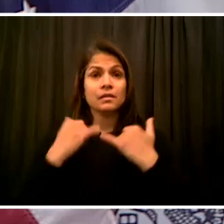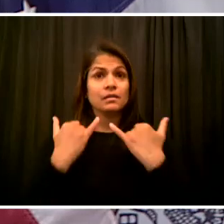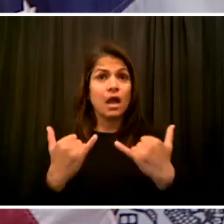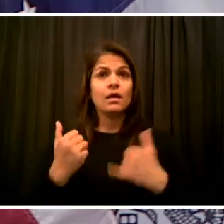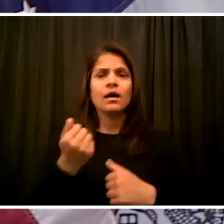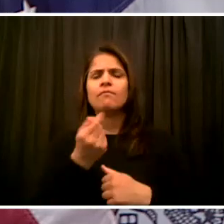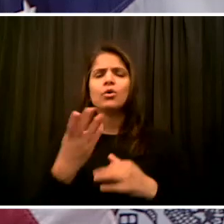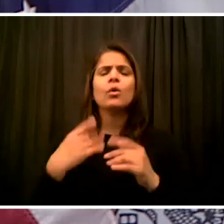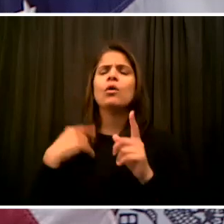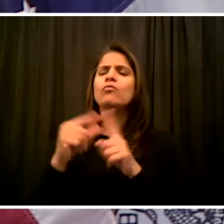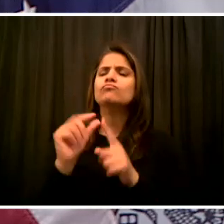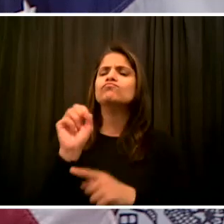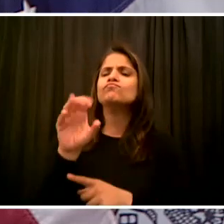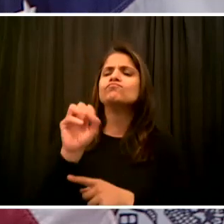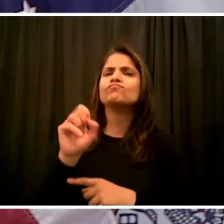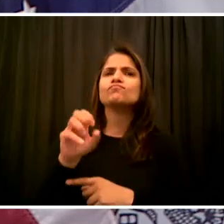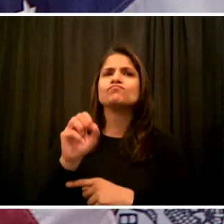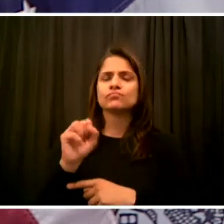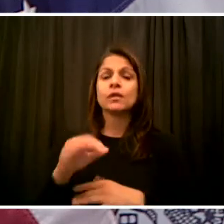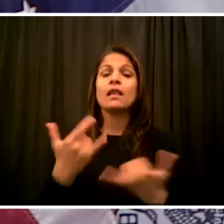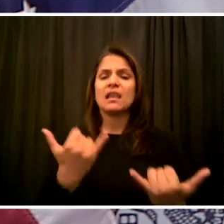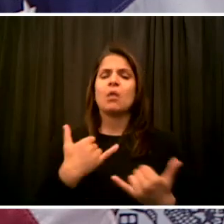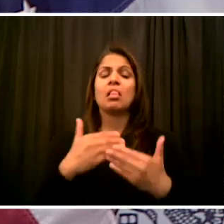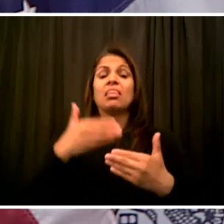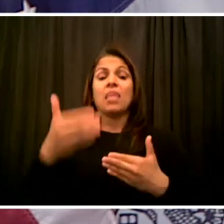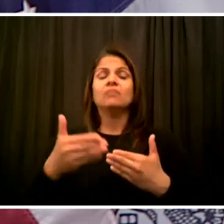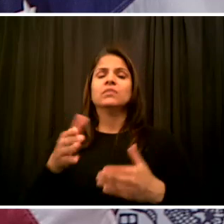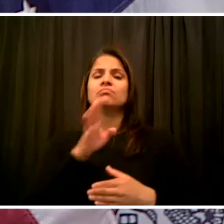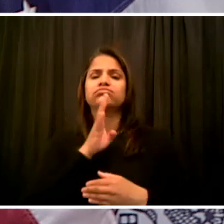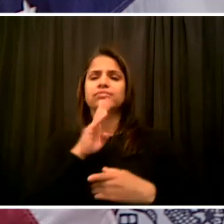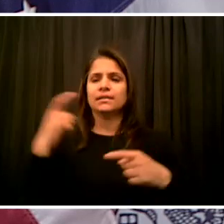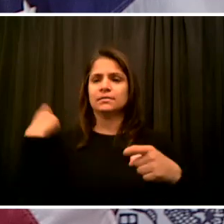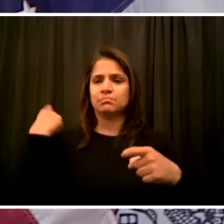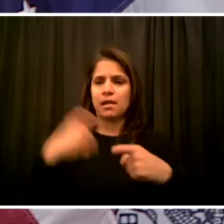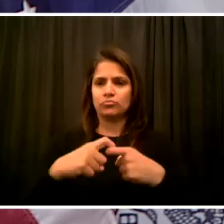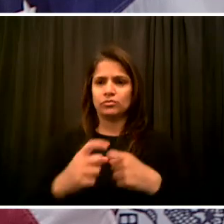TOGETHER AND MOVE TOWARDS THE RESTEPS IN THE RESTART. TO CONCLUDE, A